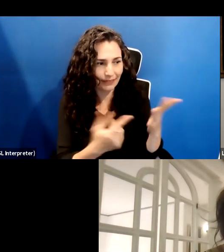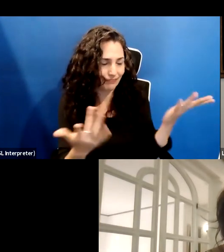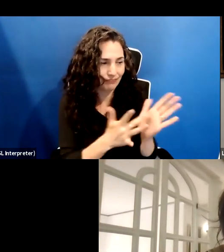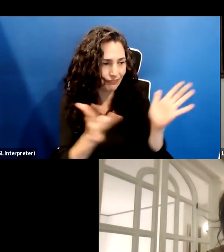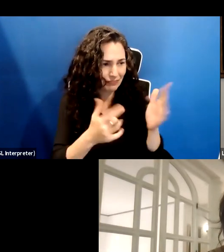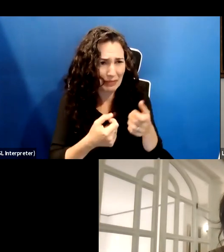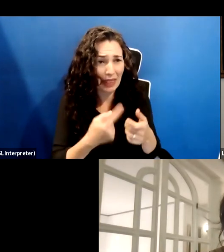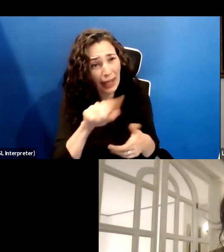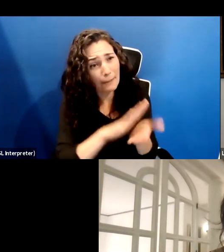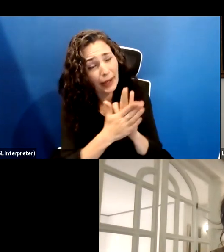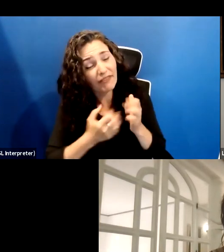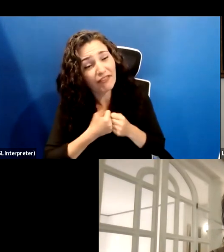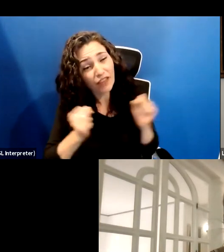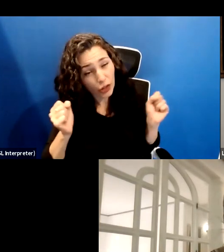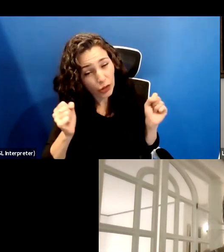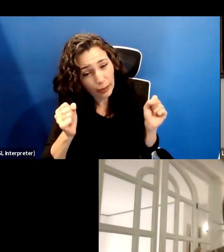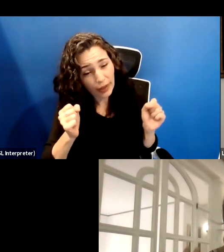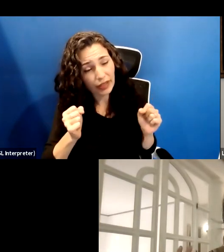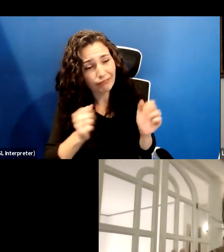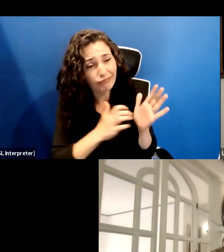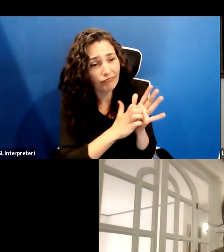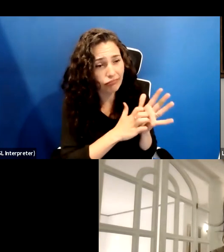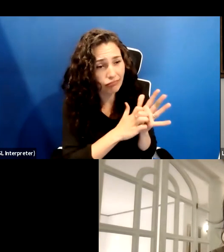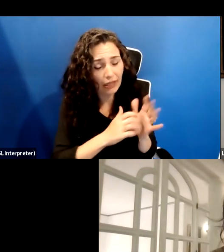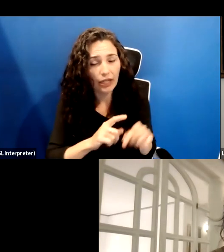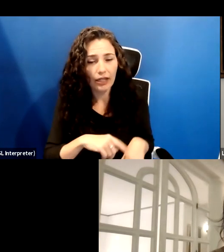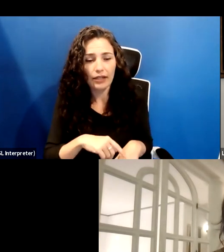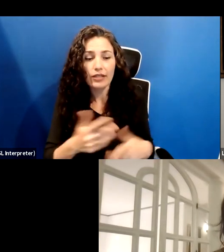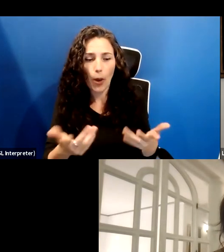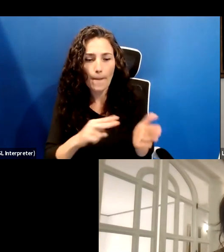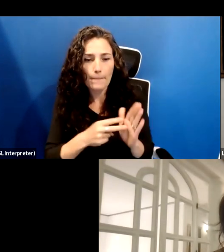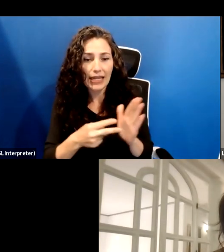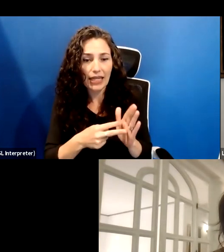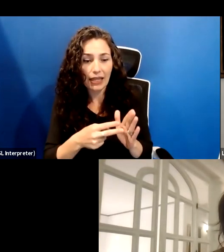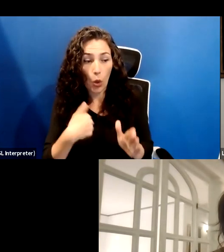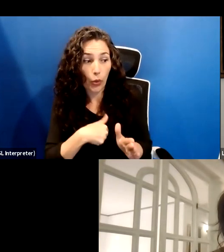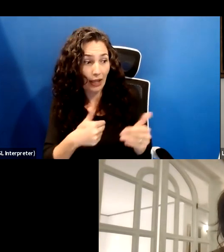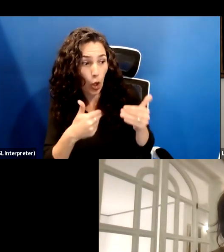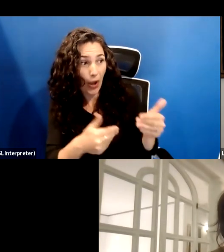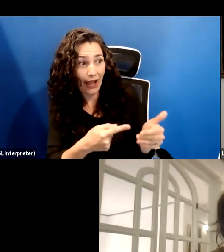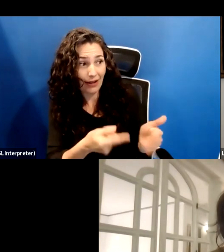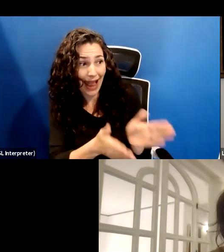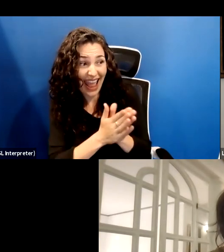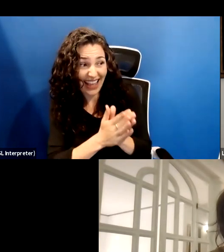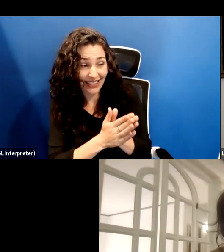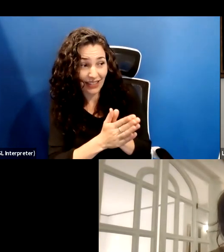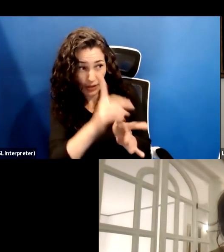ask them to sort of trust you in this time is a big deal.